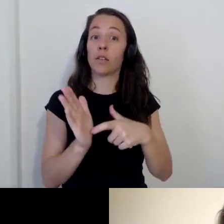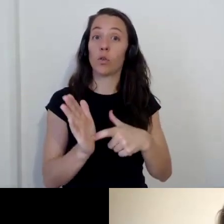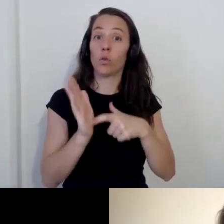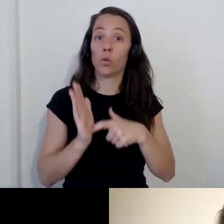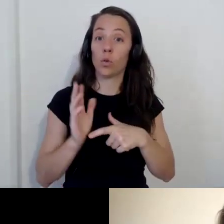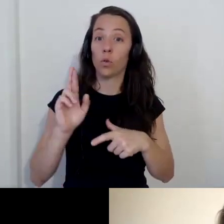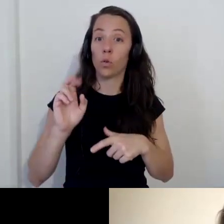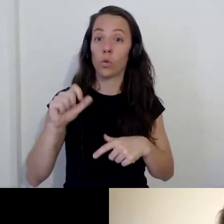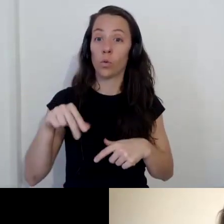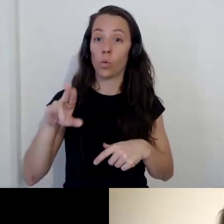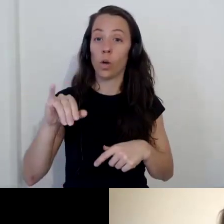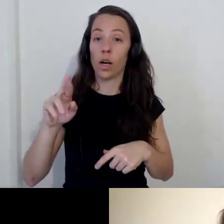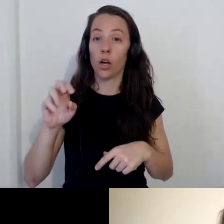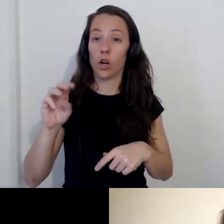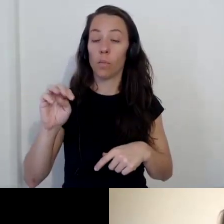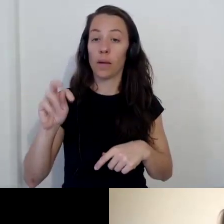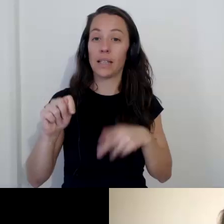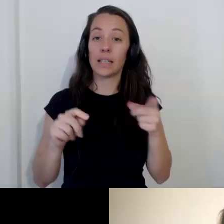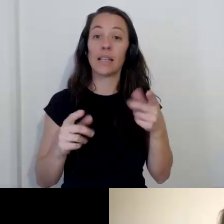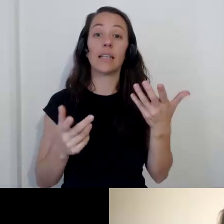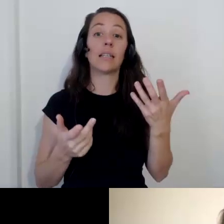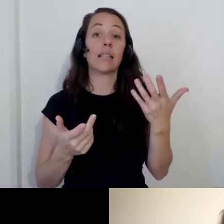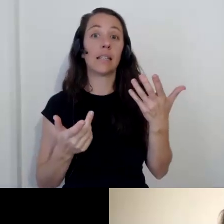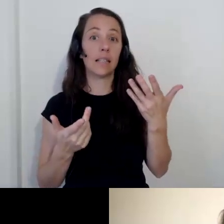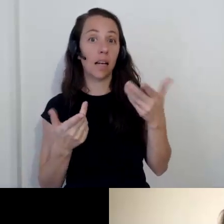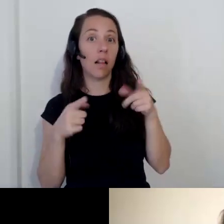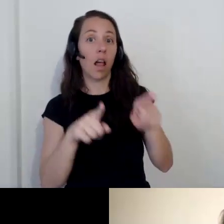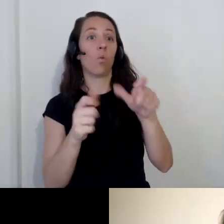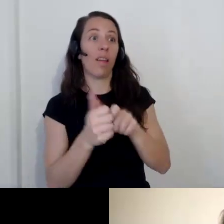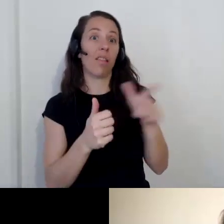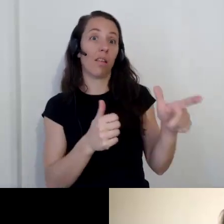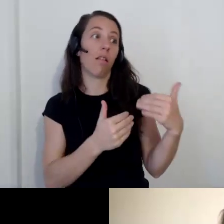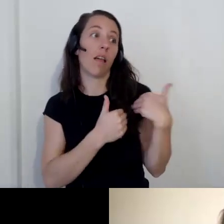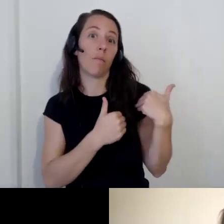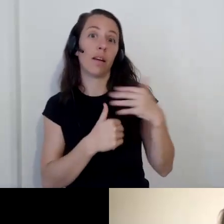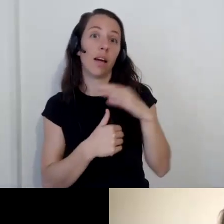sense of liability and burden of control transferred to the organization's subject to threat of legal repercussions.